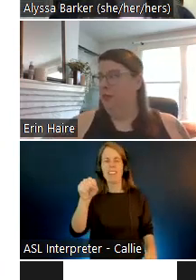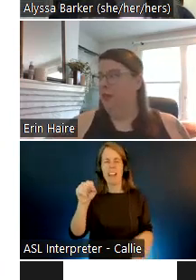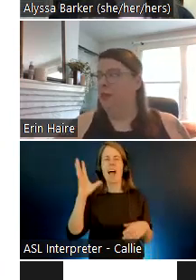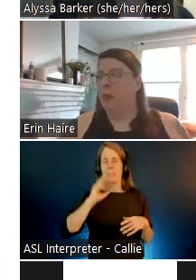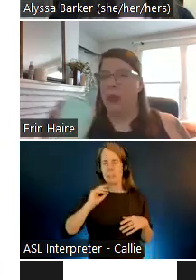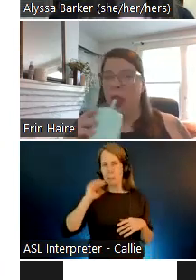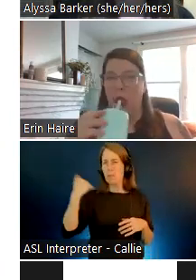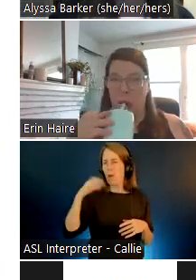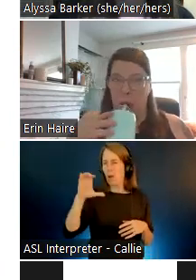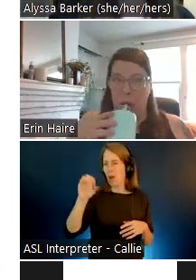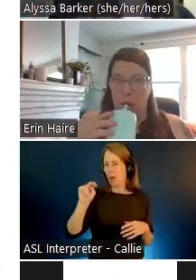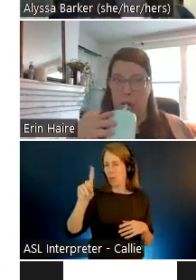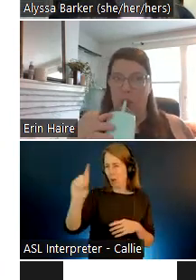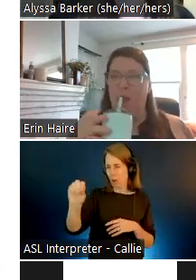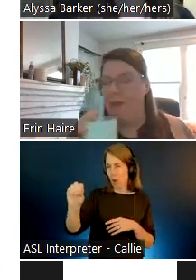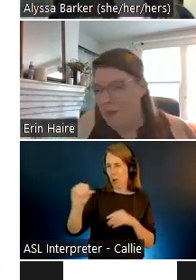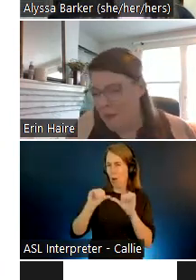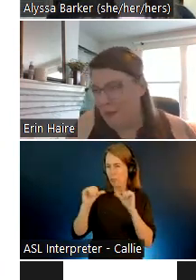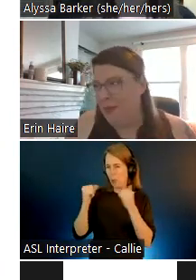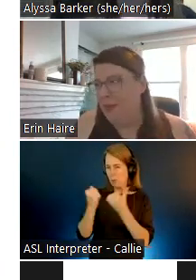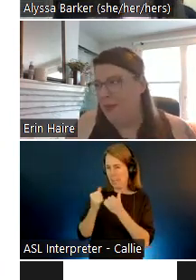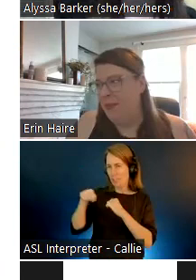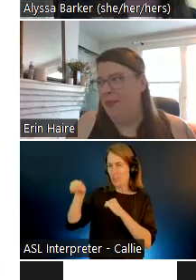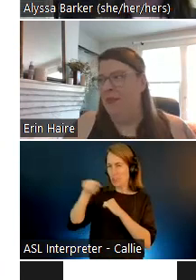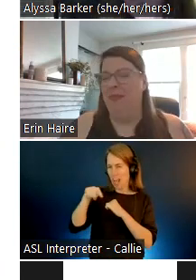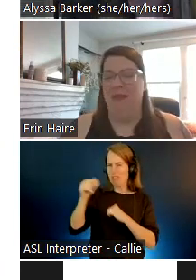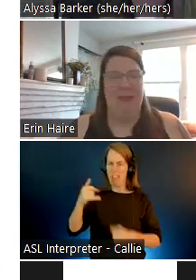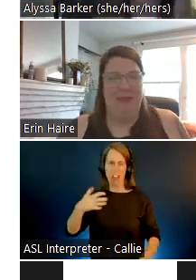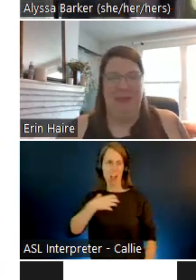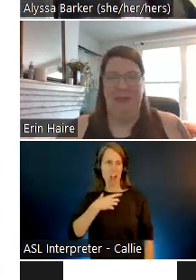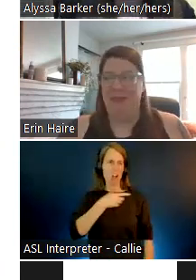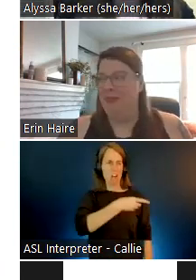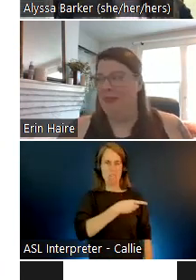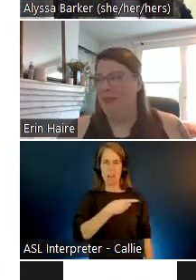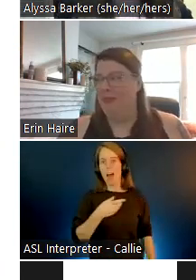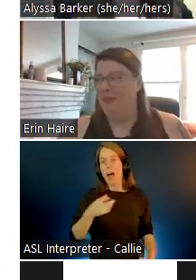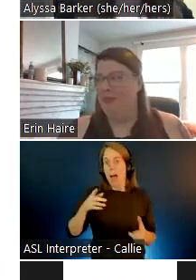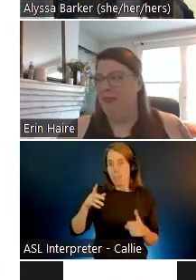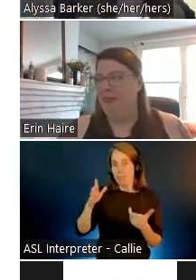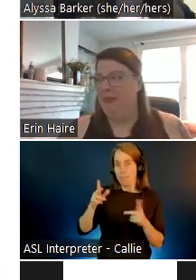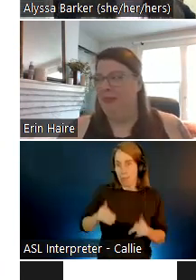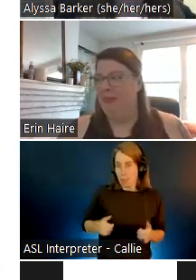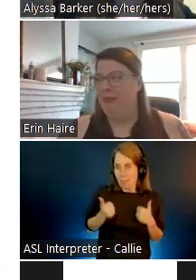they did try to argue that oh okay they wanted to sign and they won't be required for the facilities